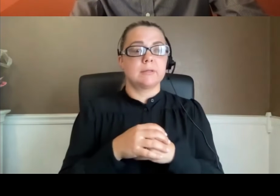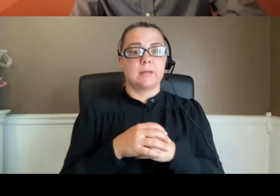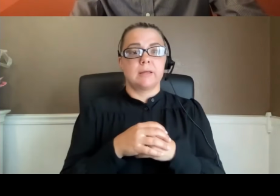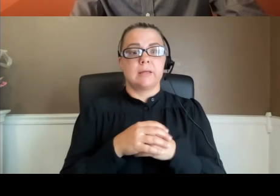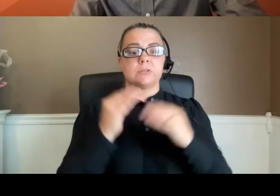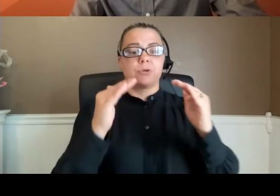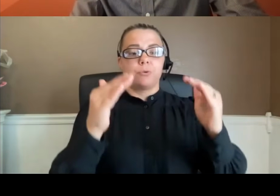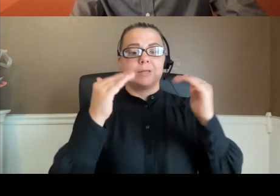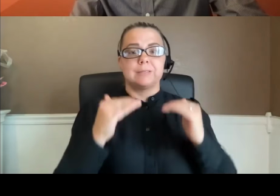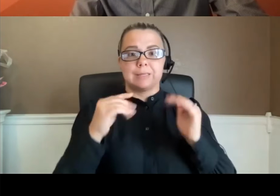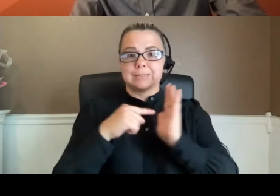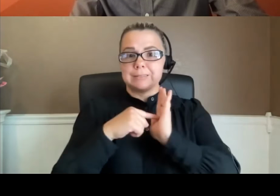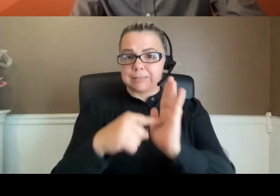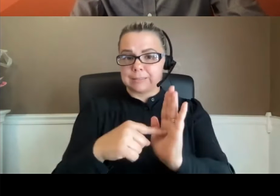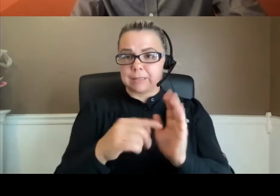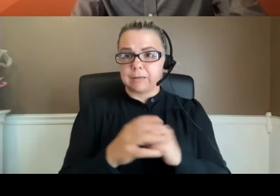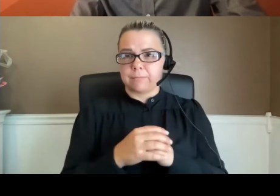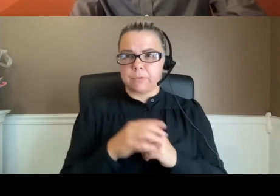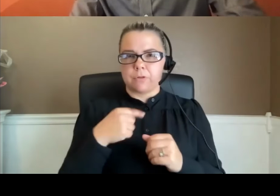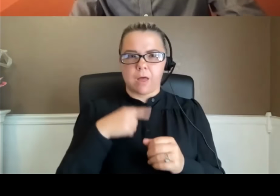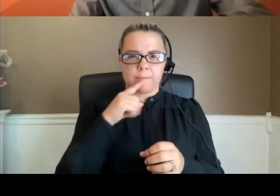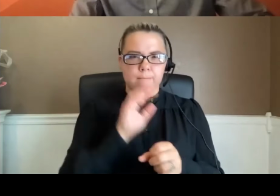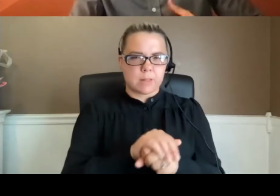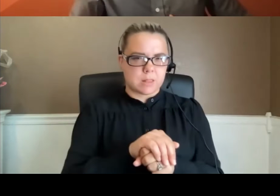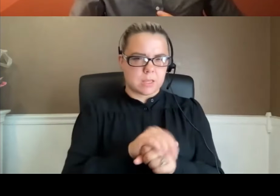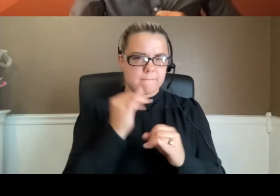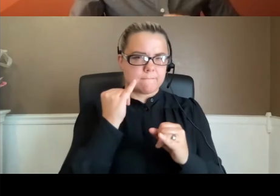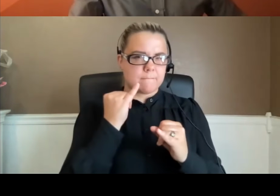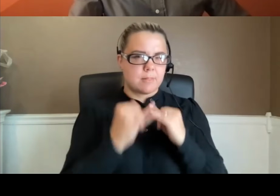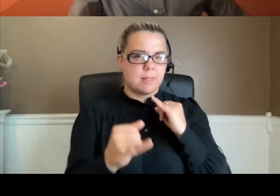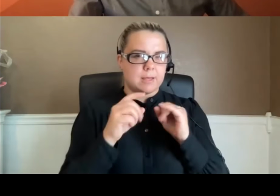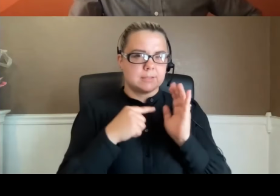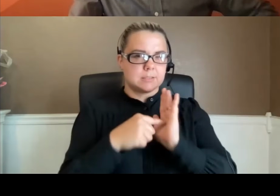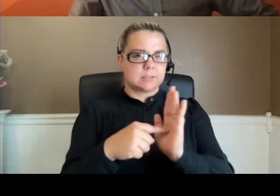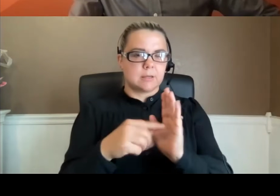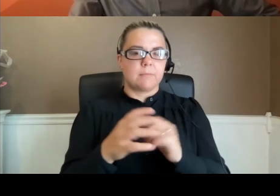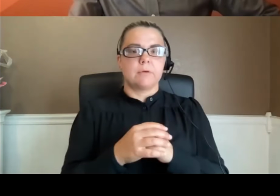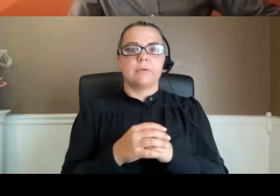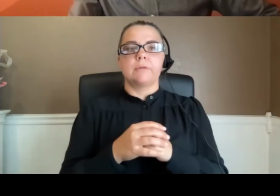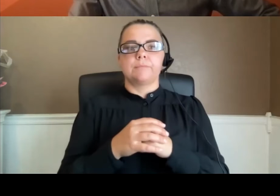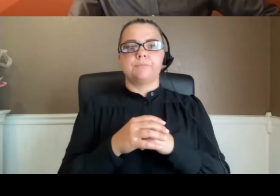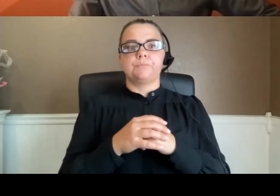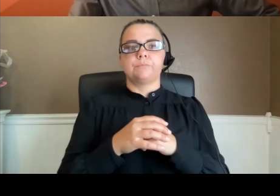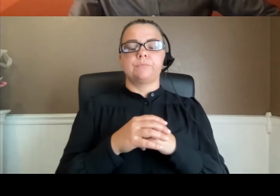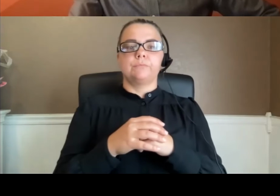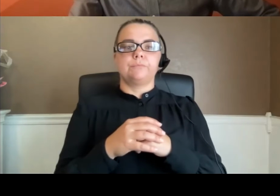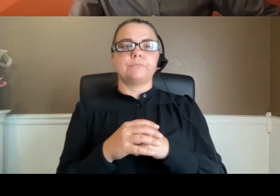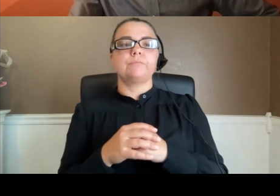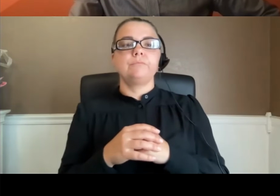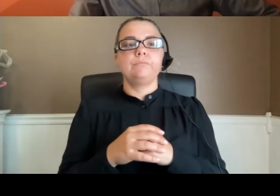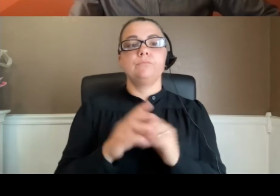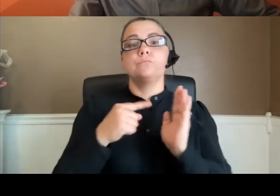example, I believe this is the final example, the next example is showing a chloropleth